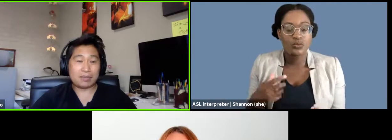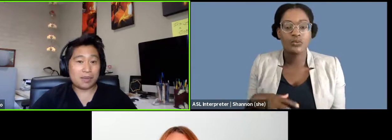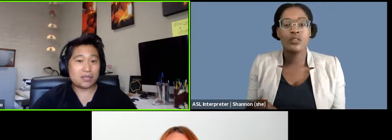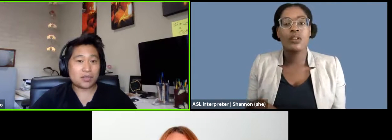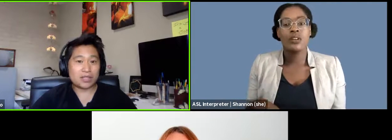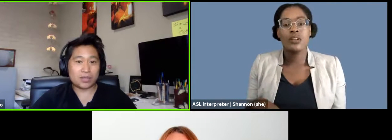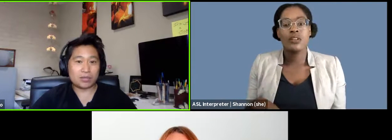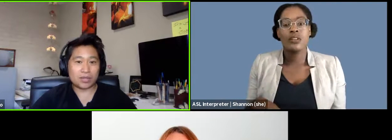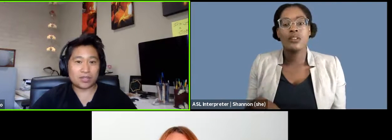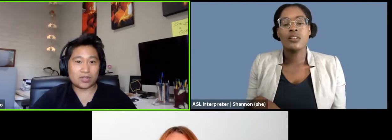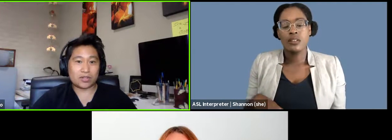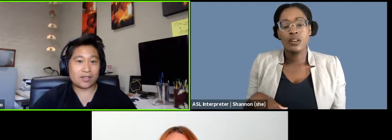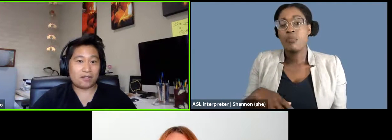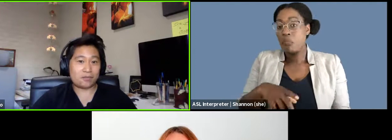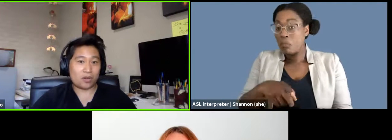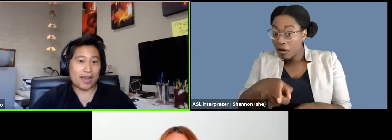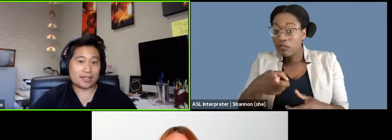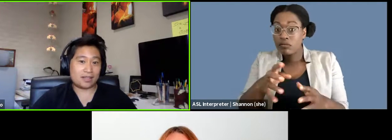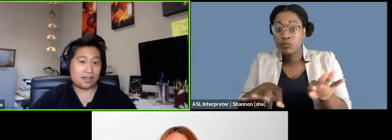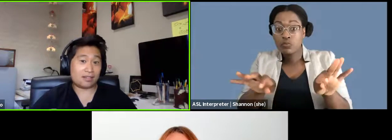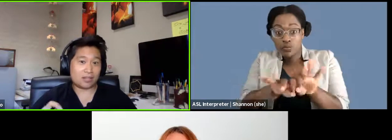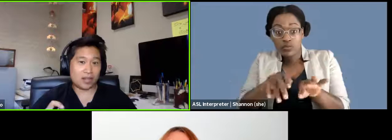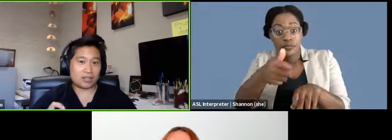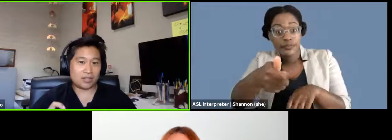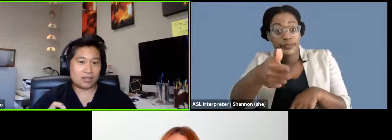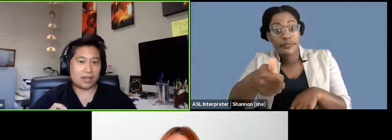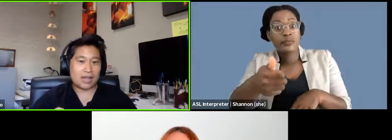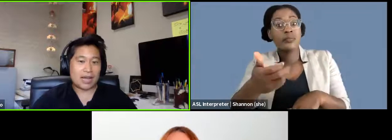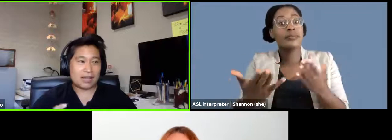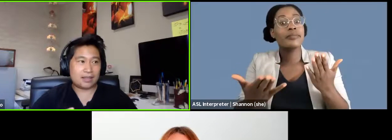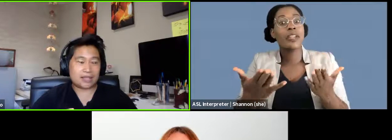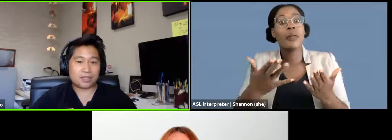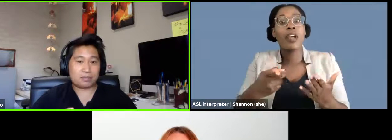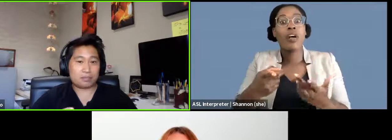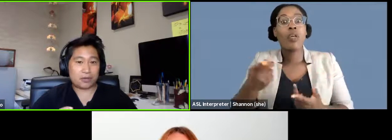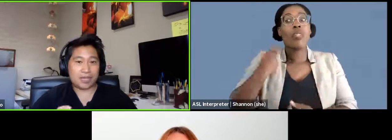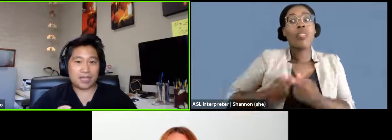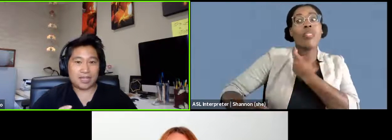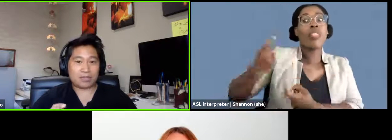And maybe try doing the research yourself before asking us the question. I think that's pretty key